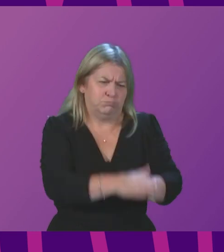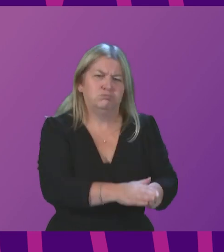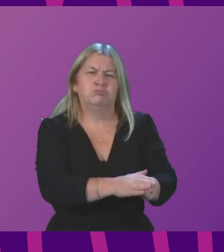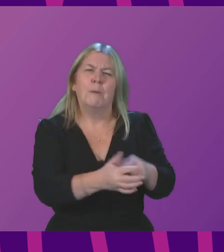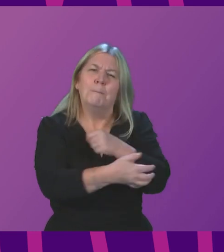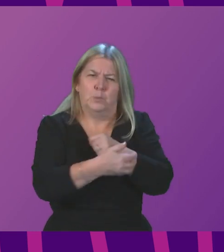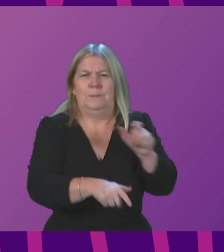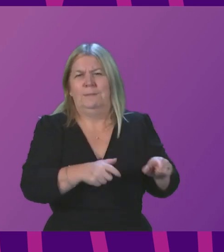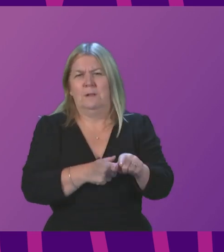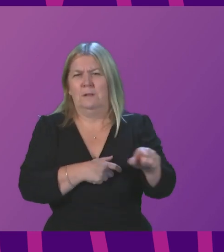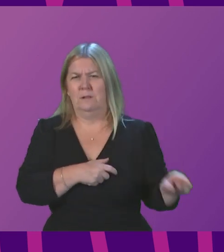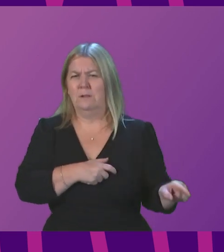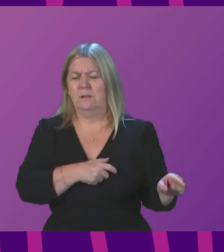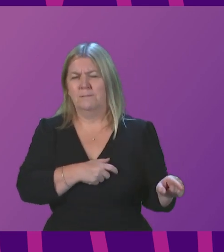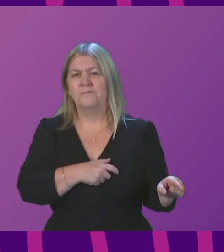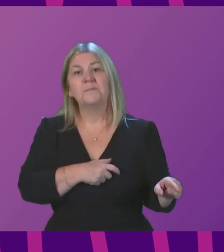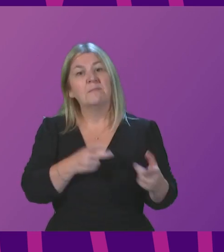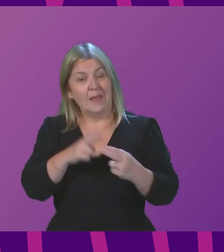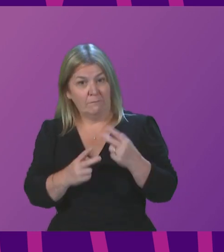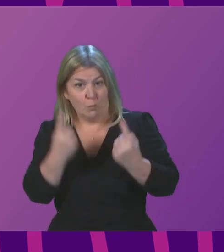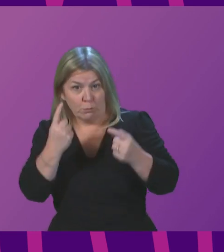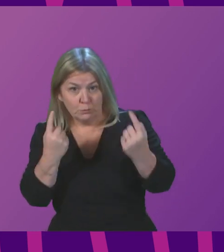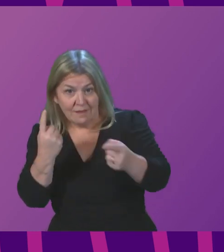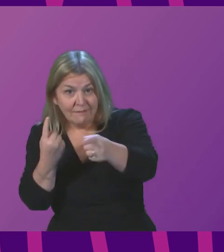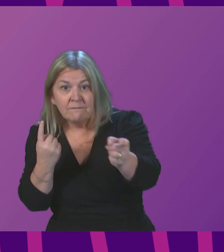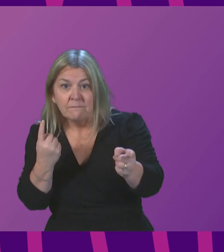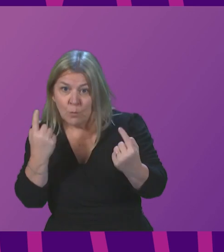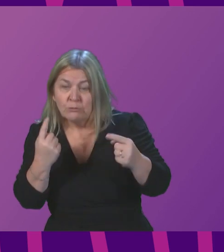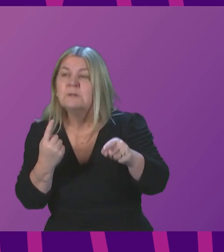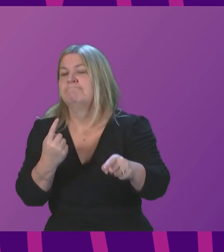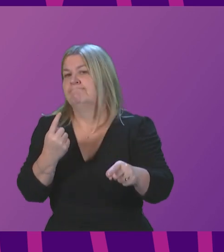I urge anyone who is concerned about their energy costs to seek support from advice services